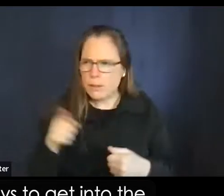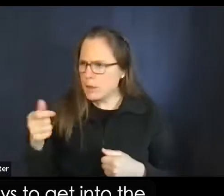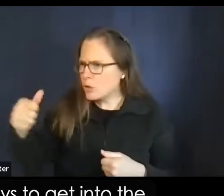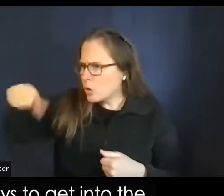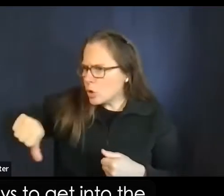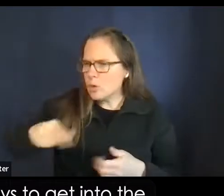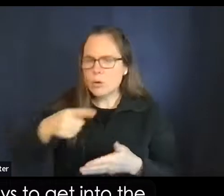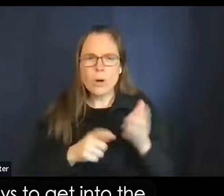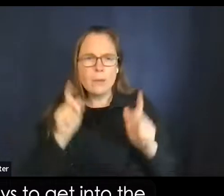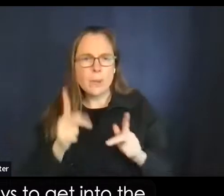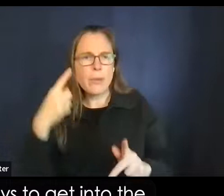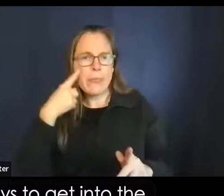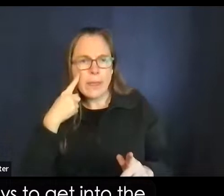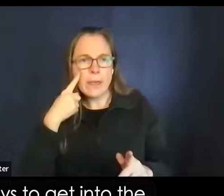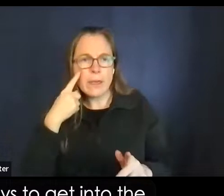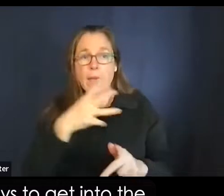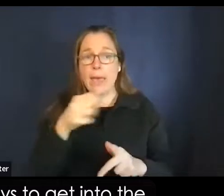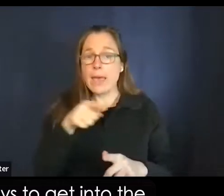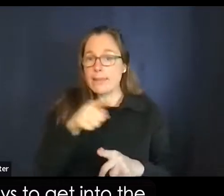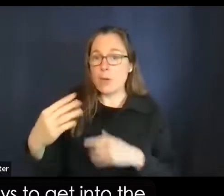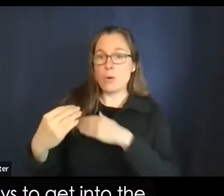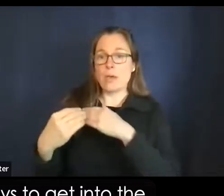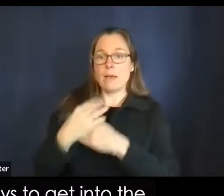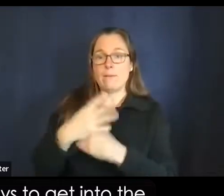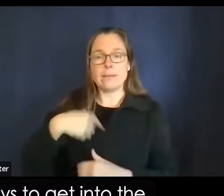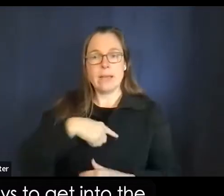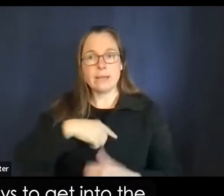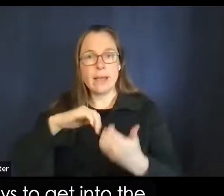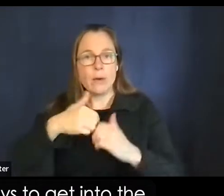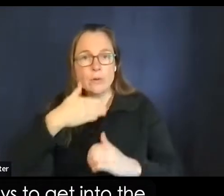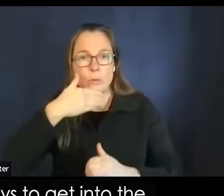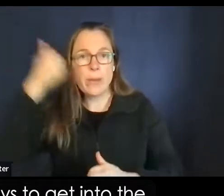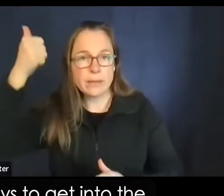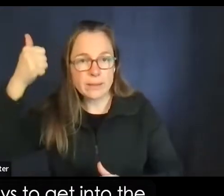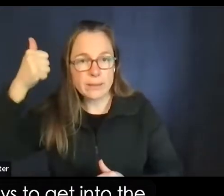and advising us on best ways to get into the community and get more feedback